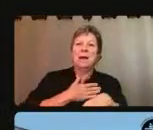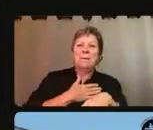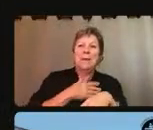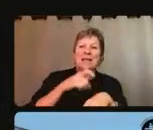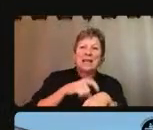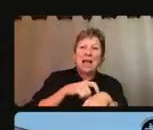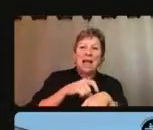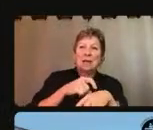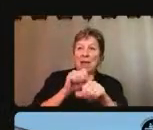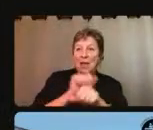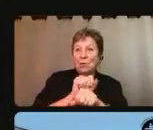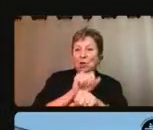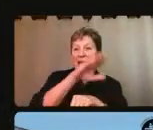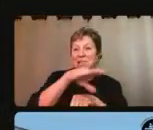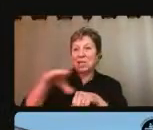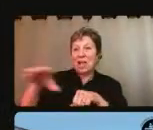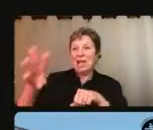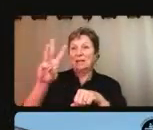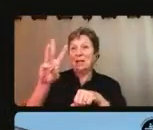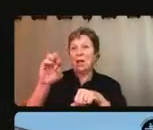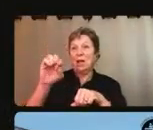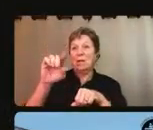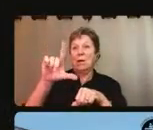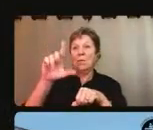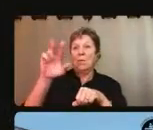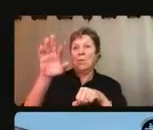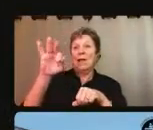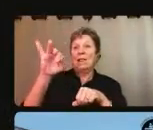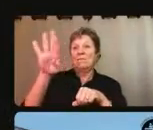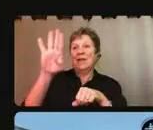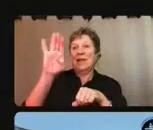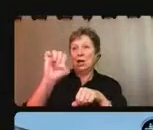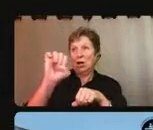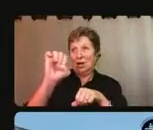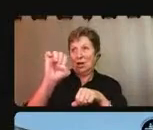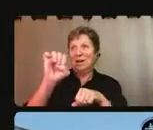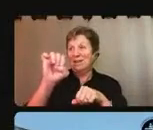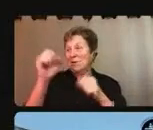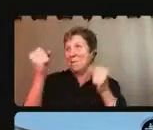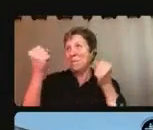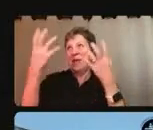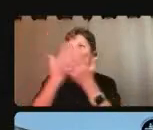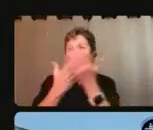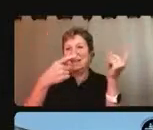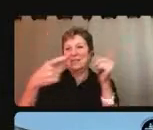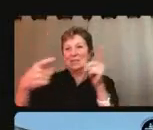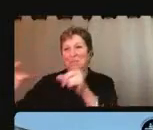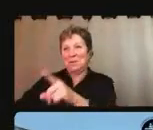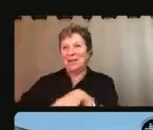QUICKLY AND THAT'S EVIDENCED THROUGH MY TIME WORKING IN